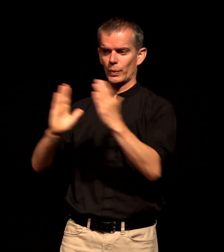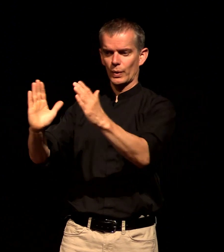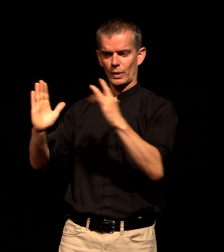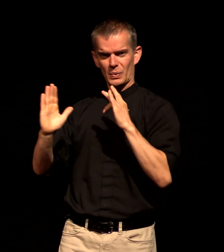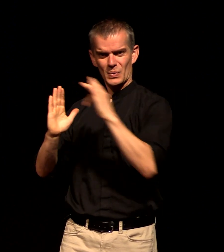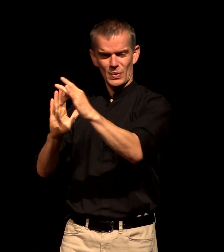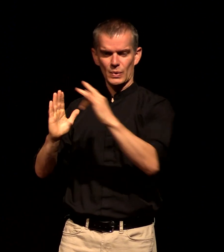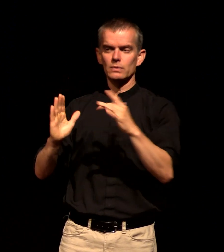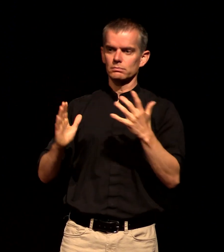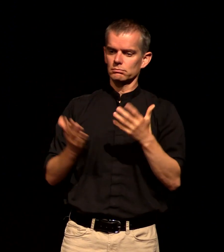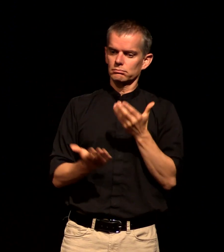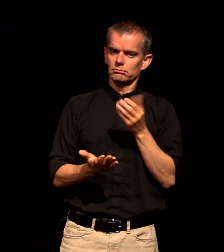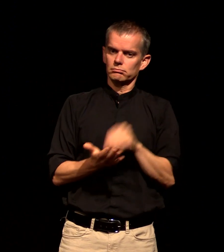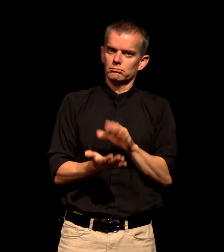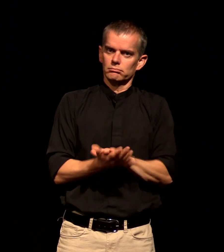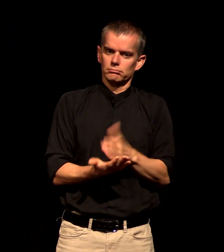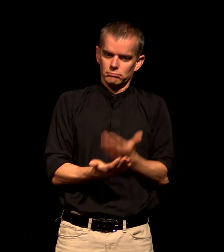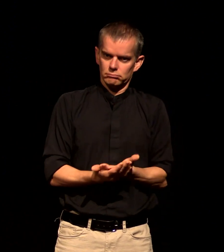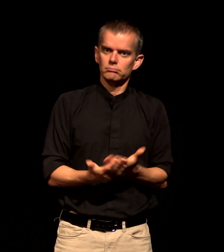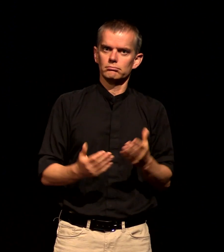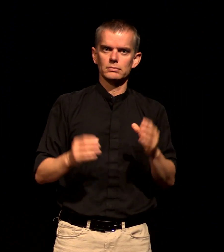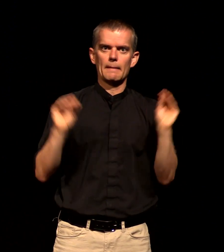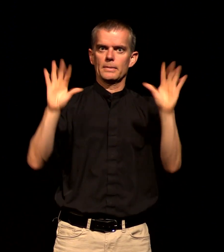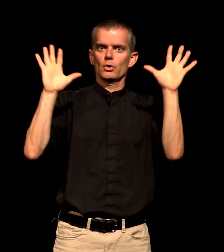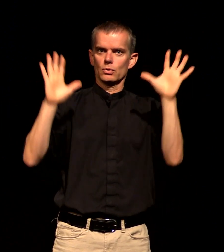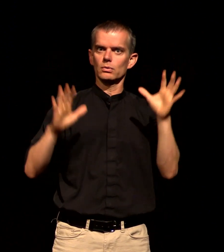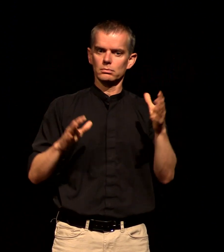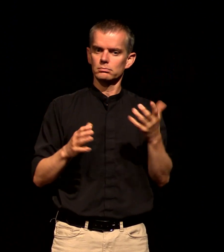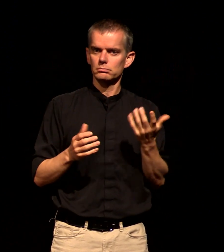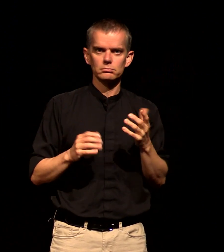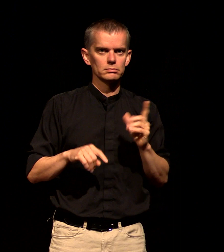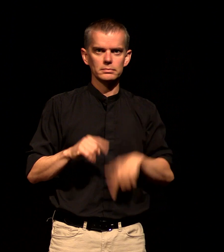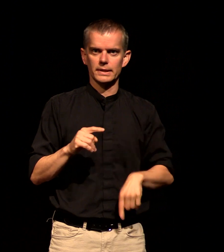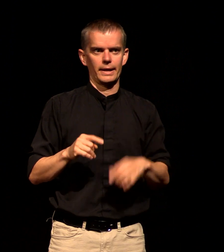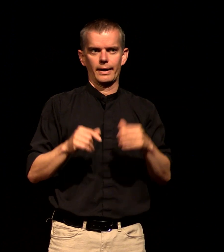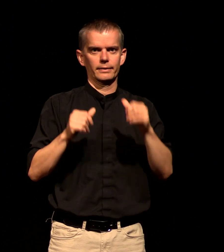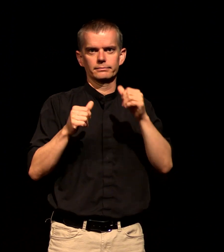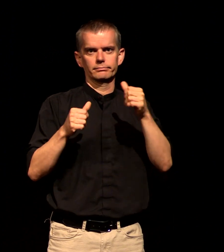sea. It's a documented witnessed an unarguable miracle of God